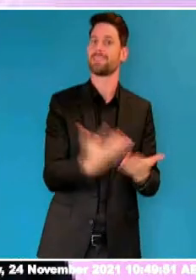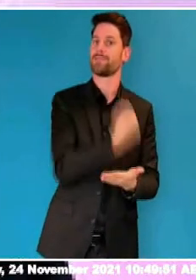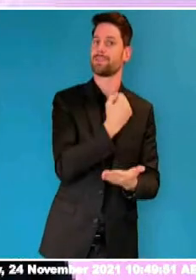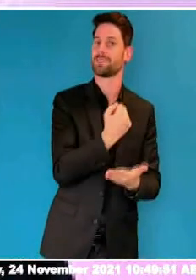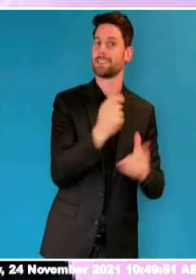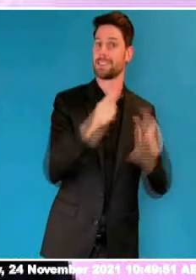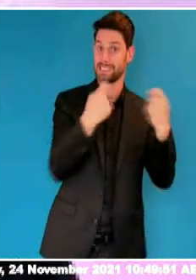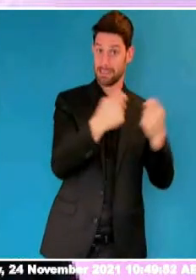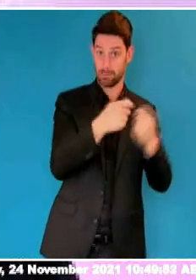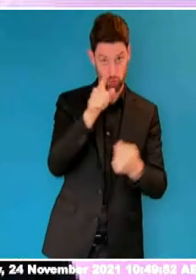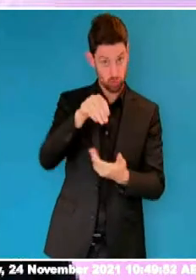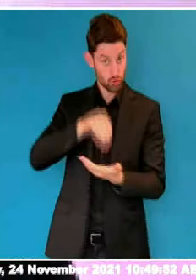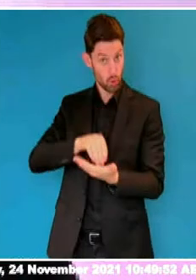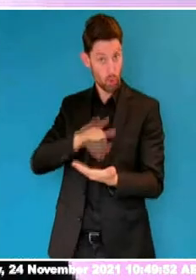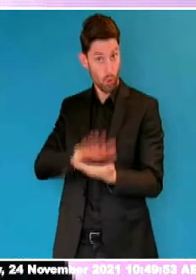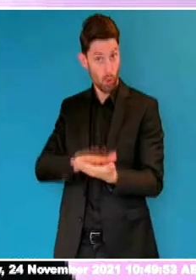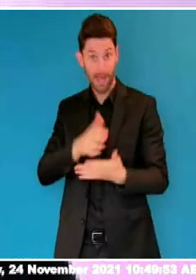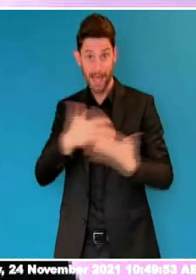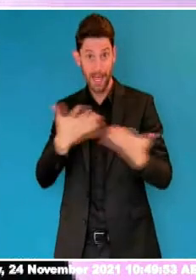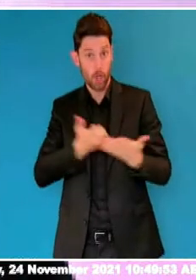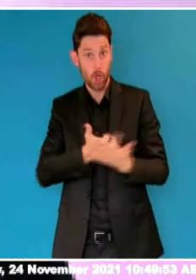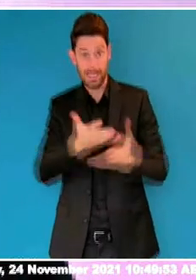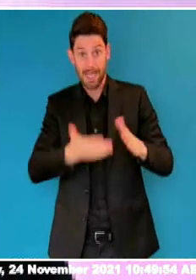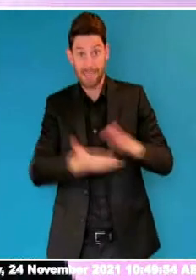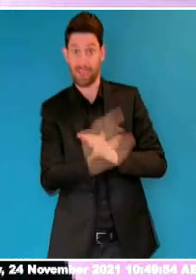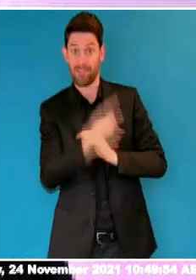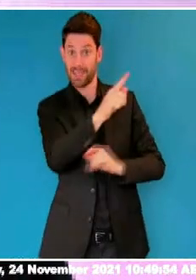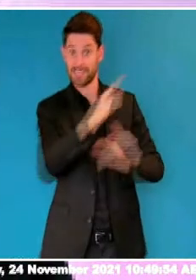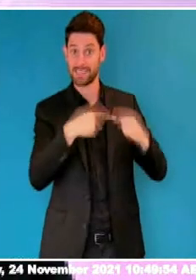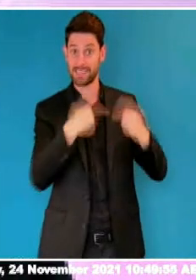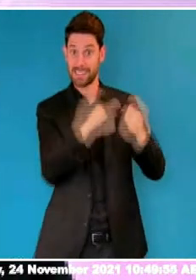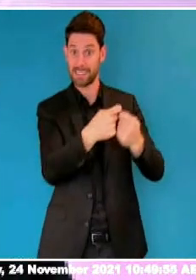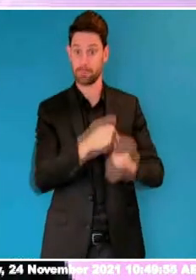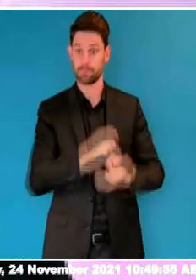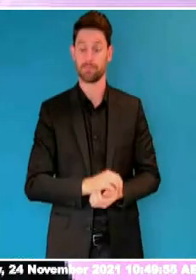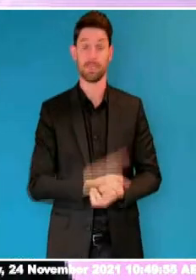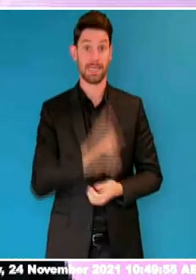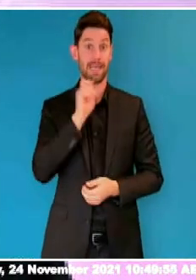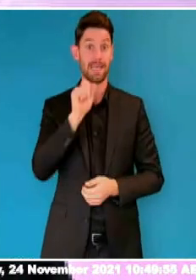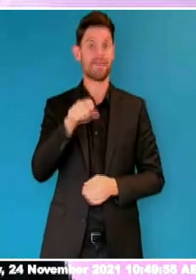Yes, and that average refers to the accommodations provided by them, so